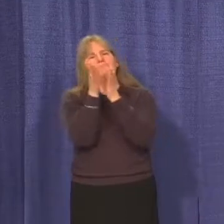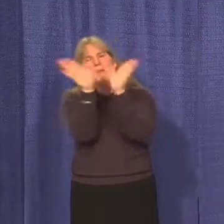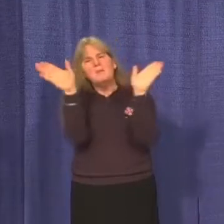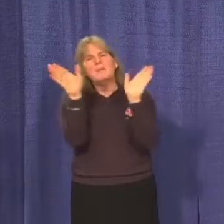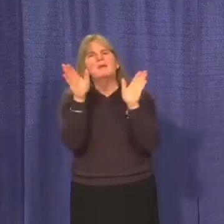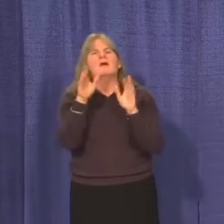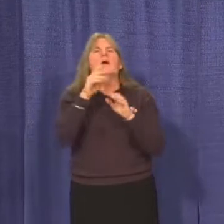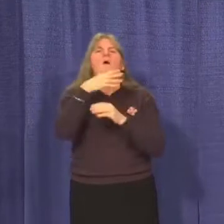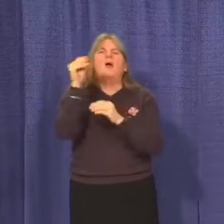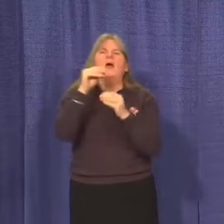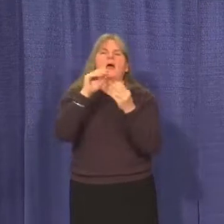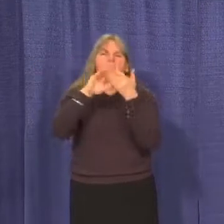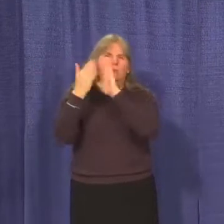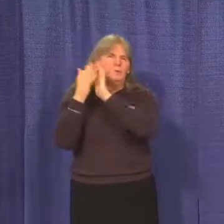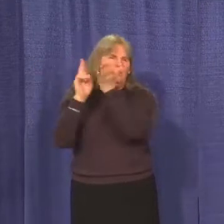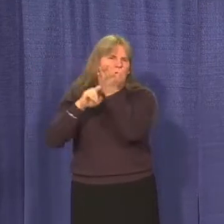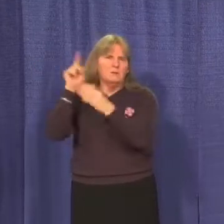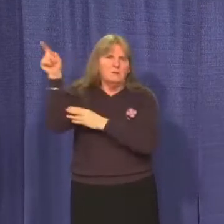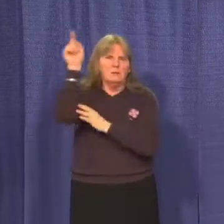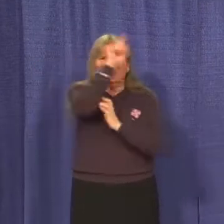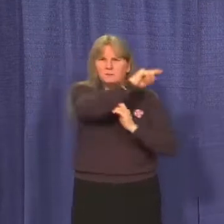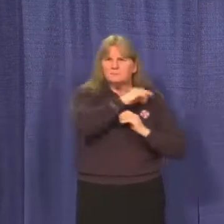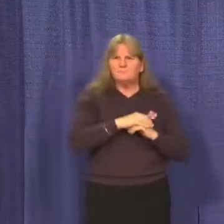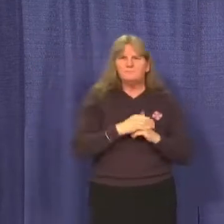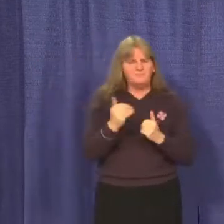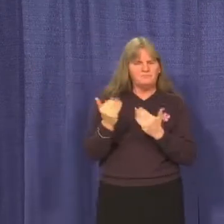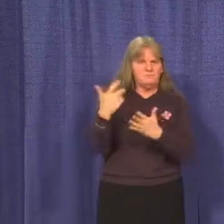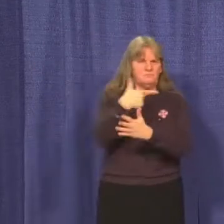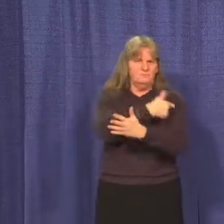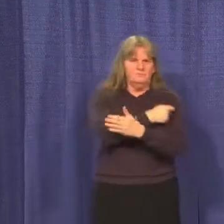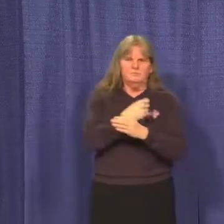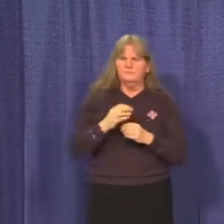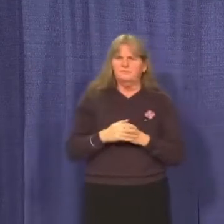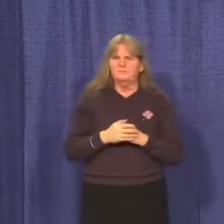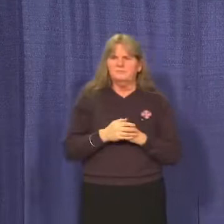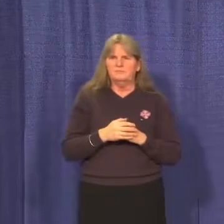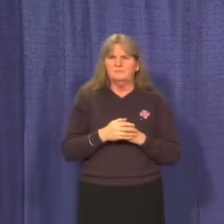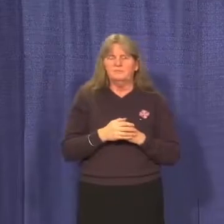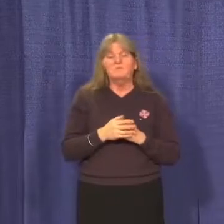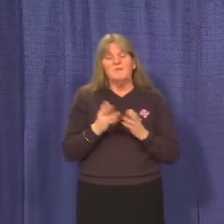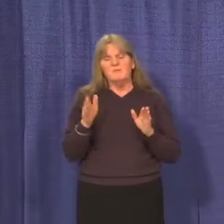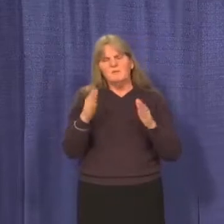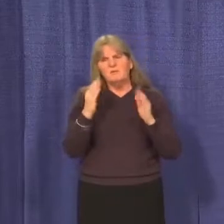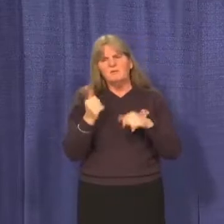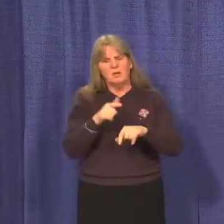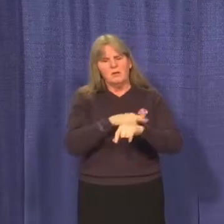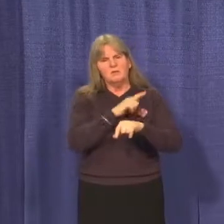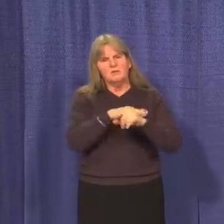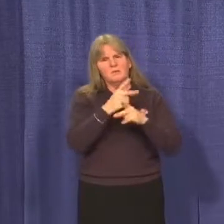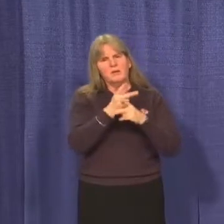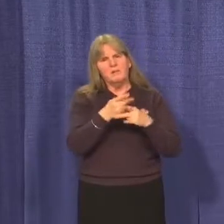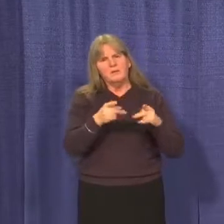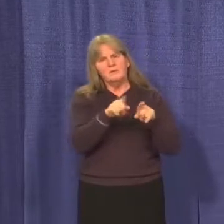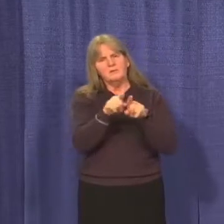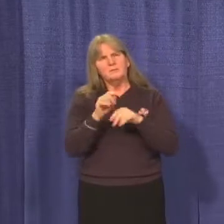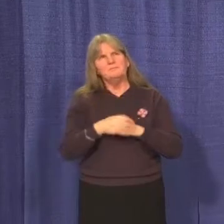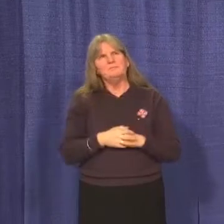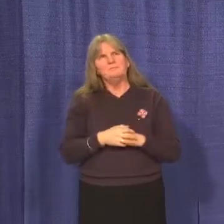long-term care staff as we go through the various long-term care sites. Again, I want to emphasize that